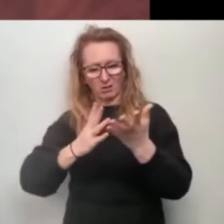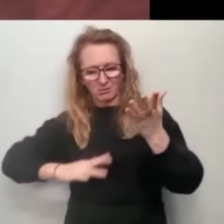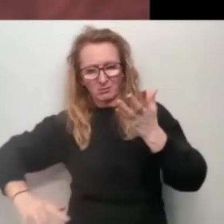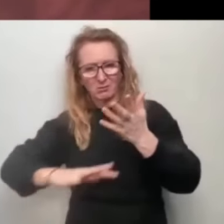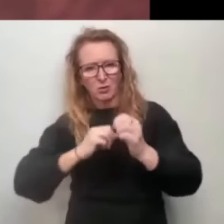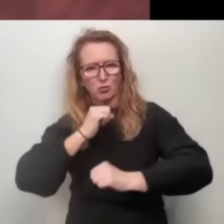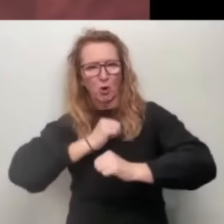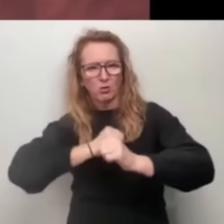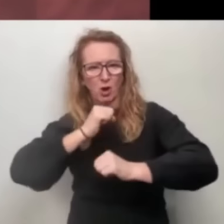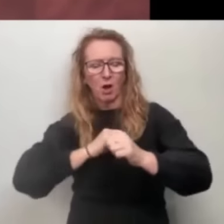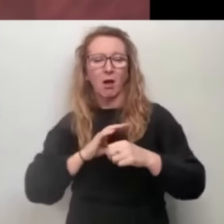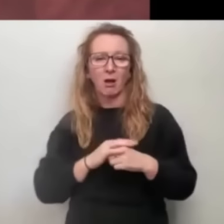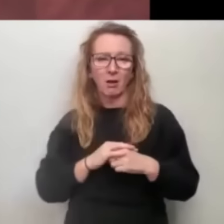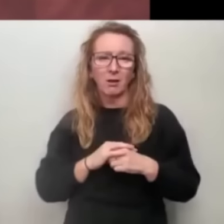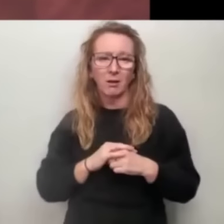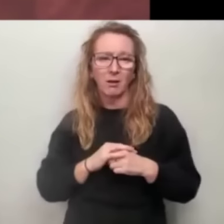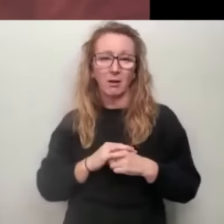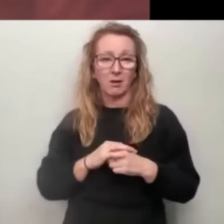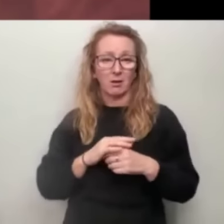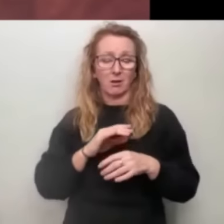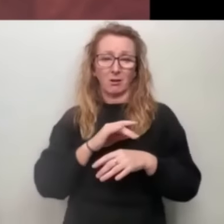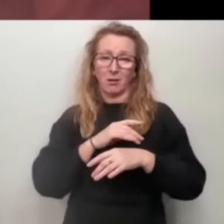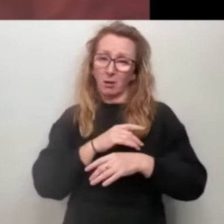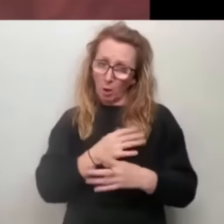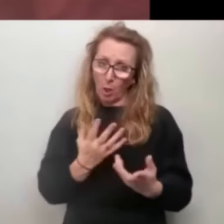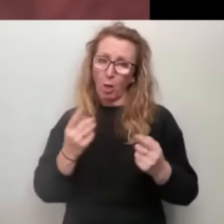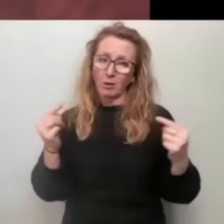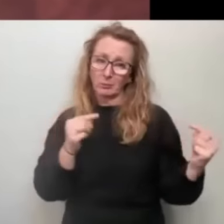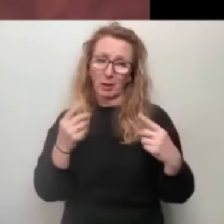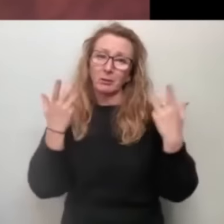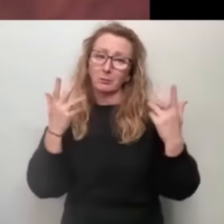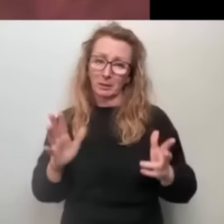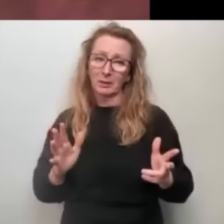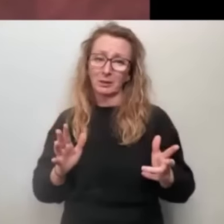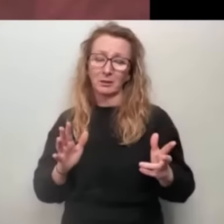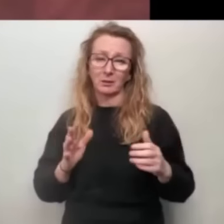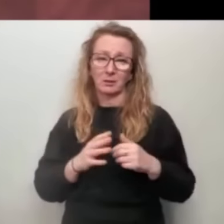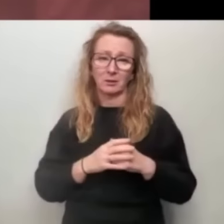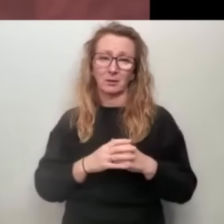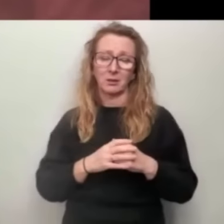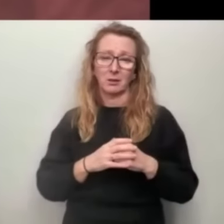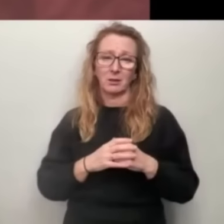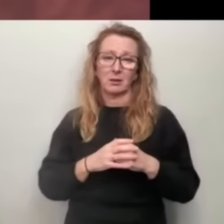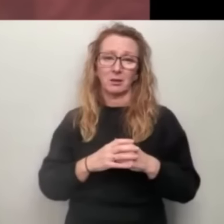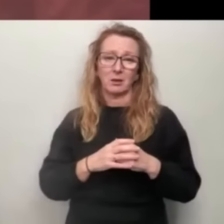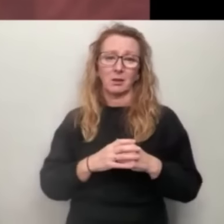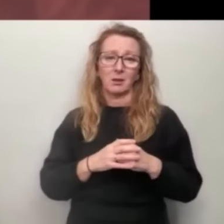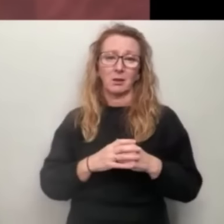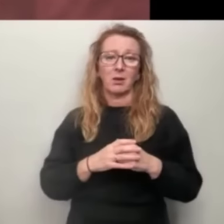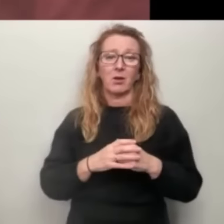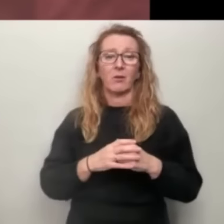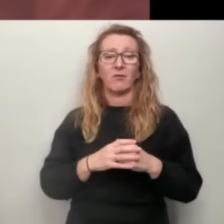There's been much debate, excuse me, there has been much debate as to when the Anthropocene